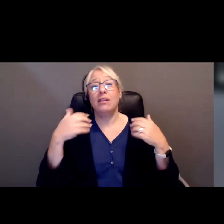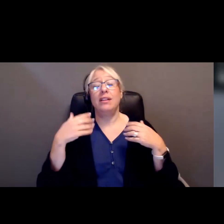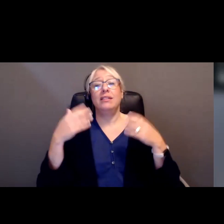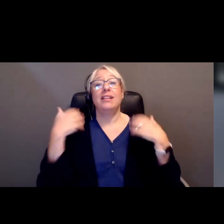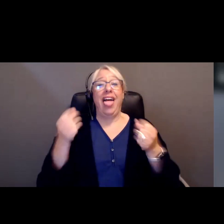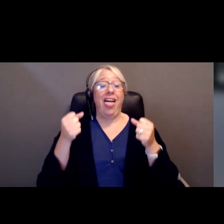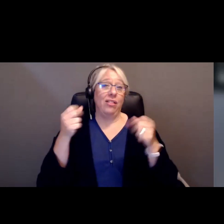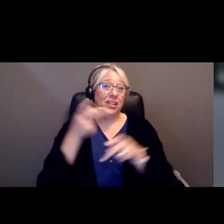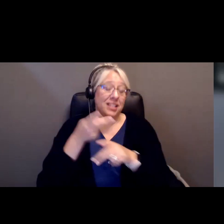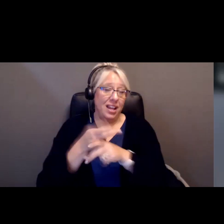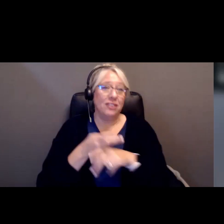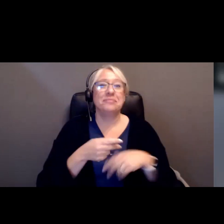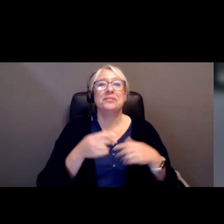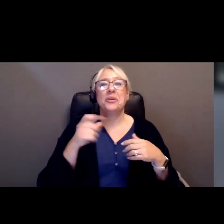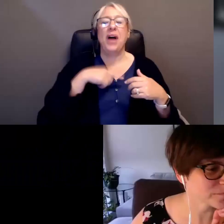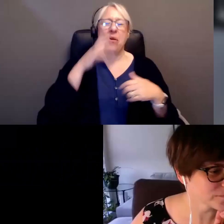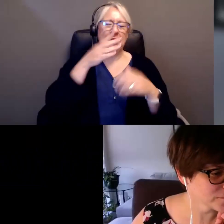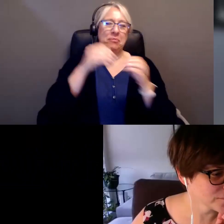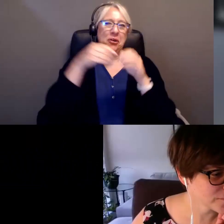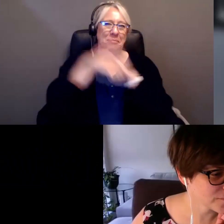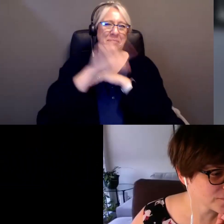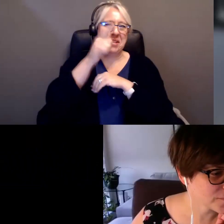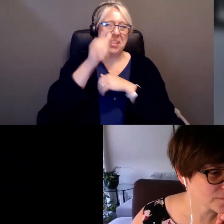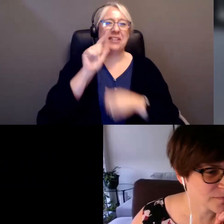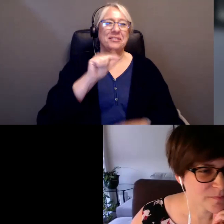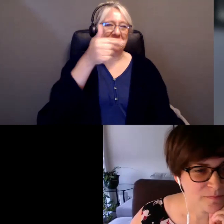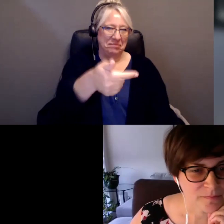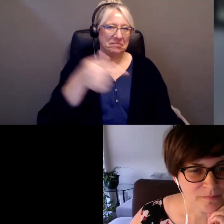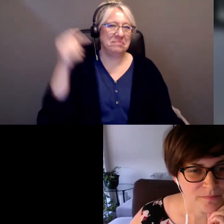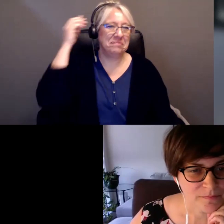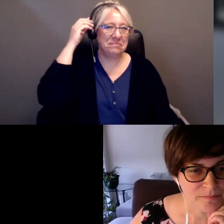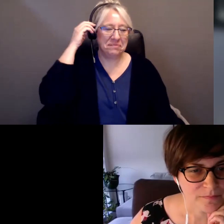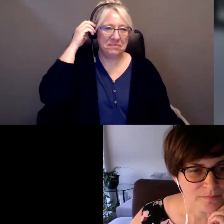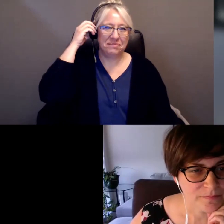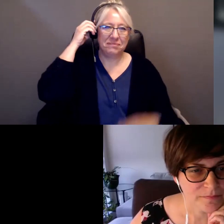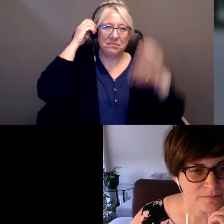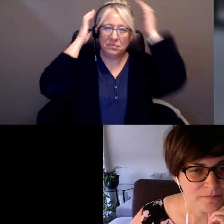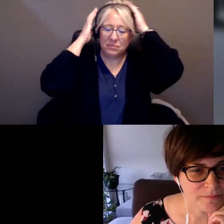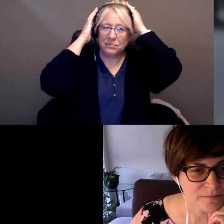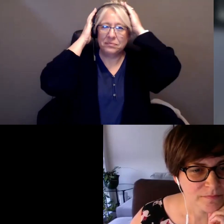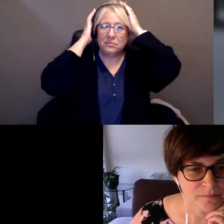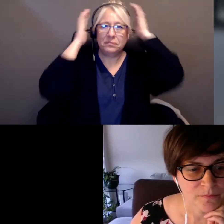and I'll turn it back to you. >> DR. JEN RINALDI: